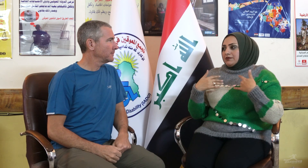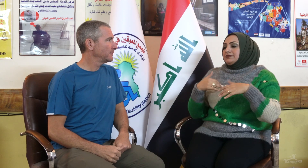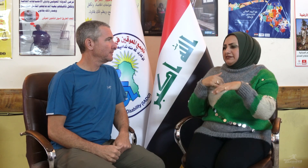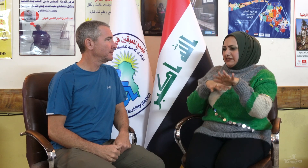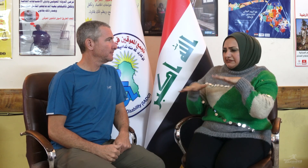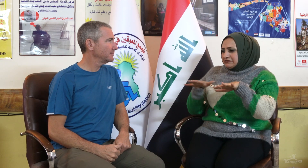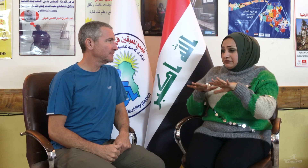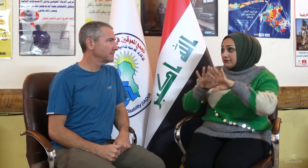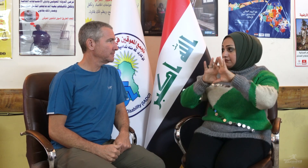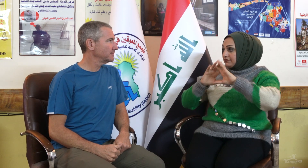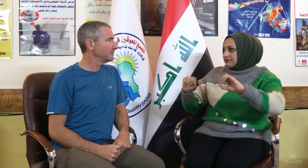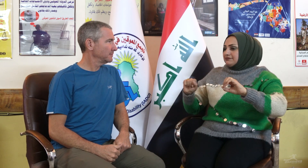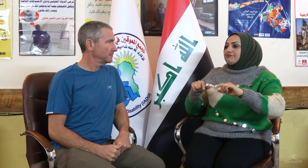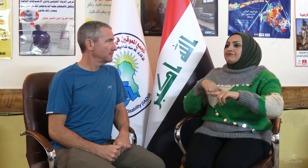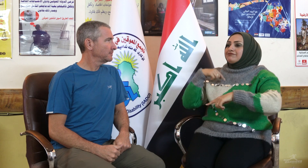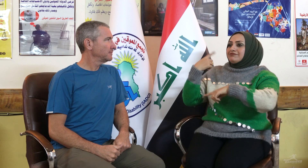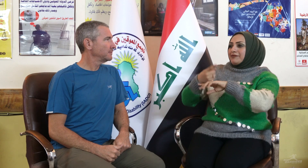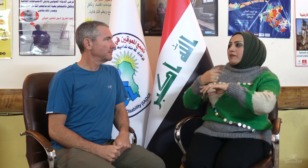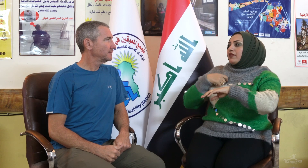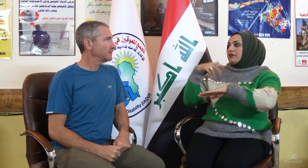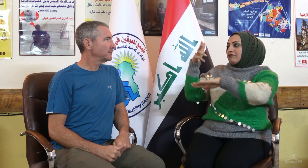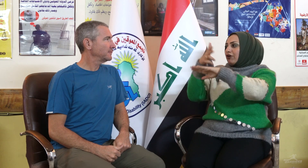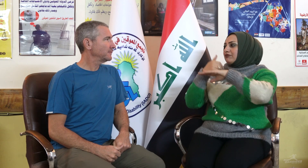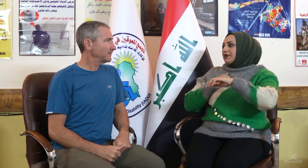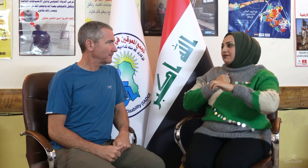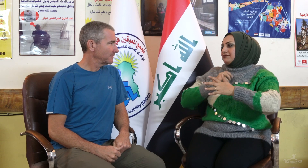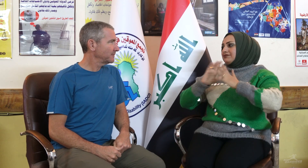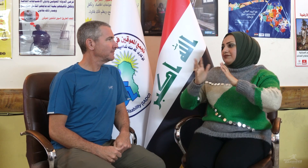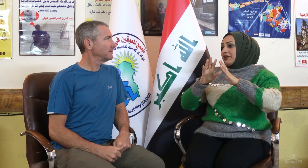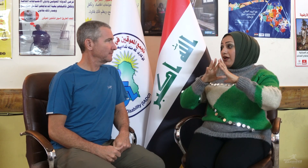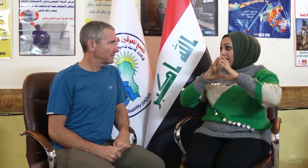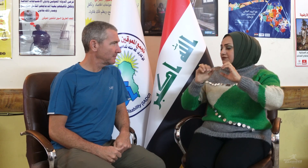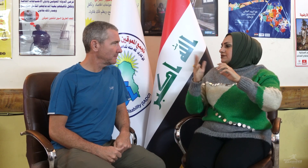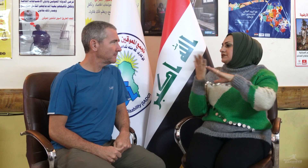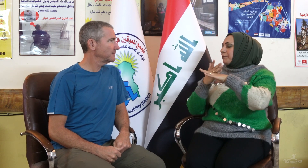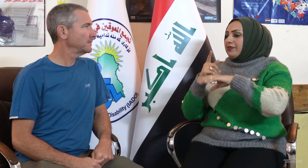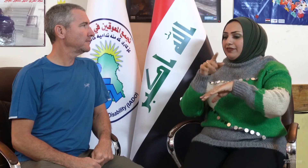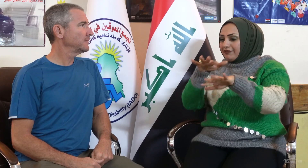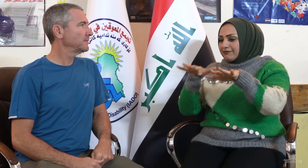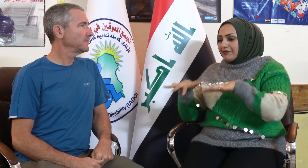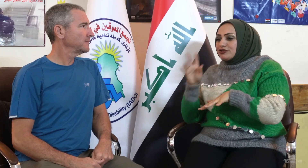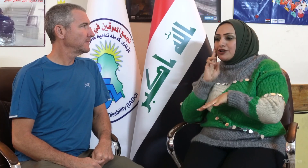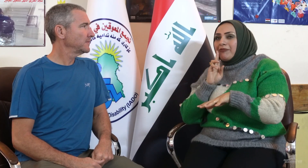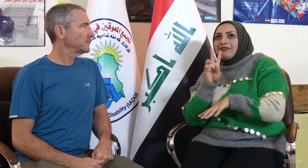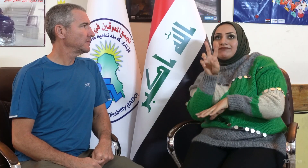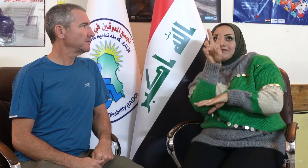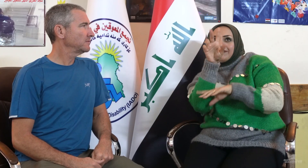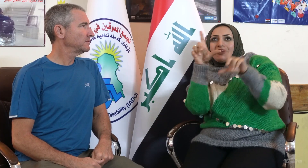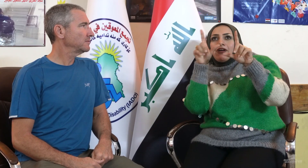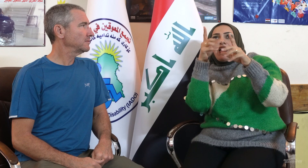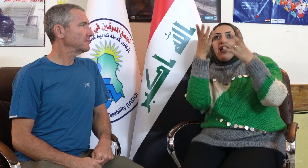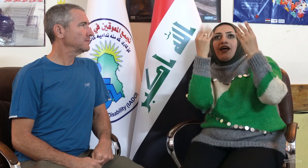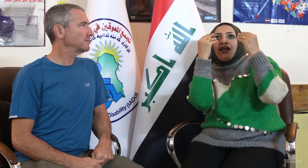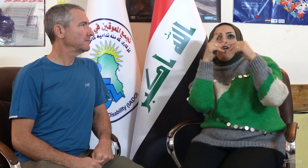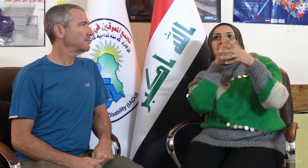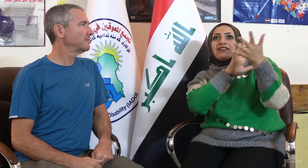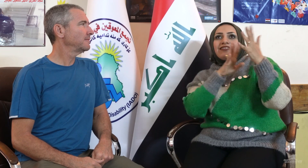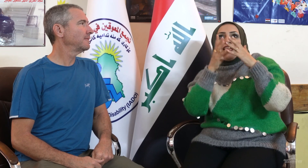We had a vision for it that we needed to communicate.